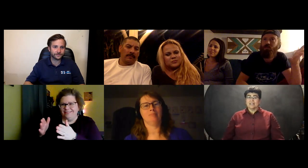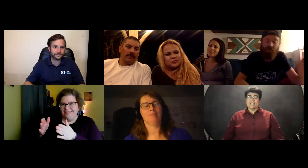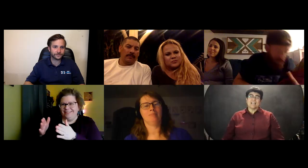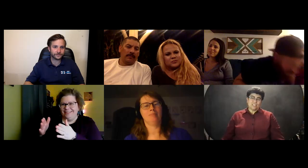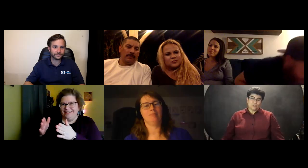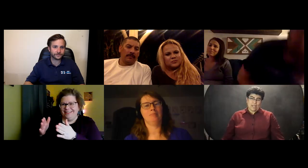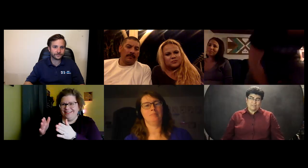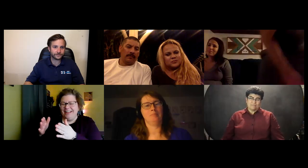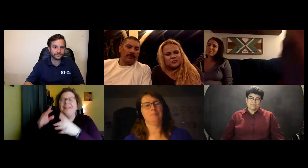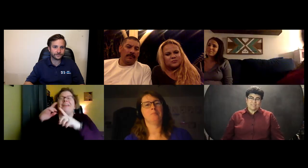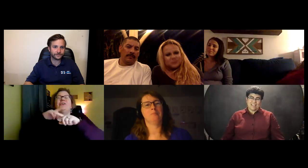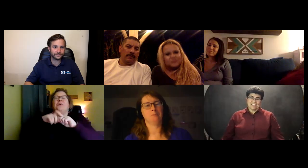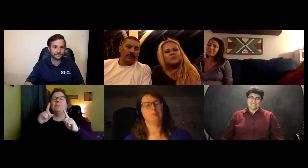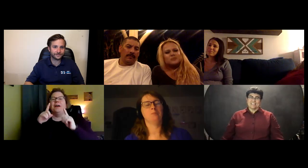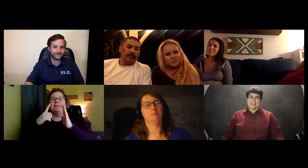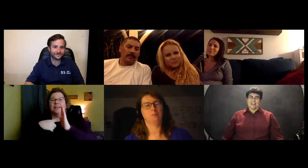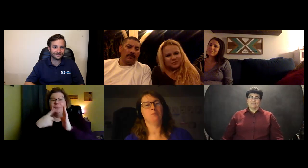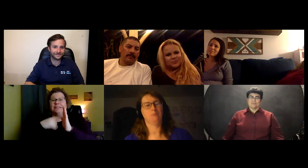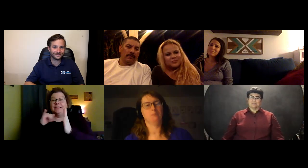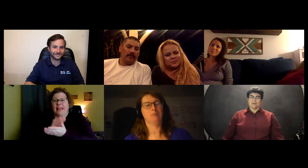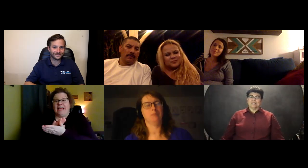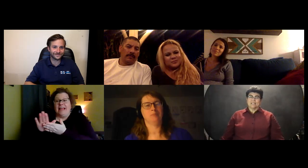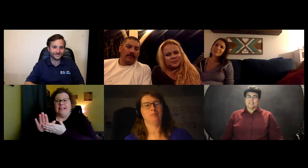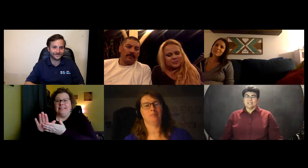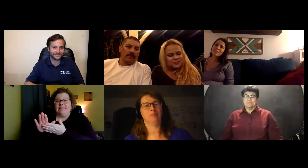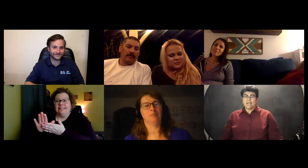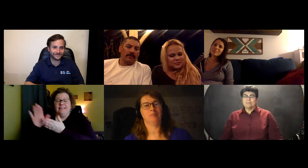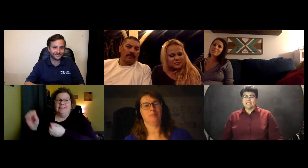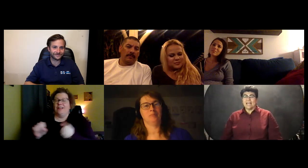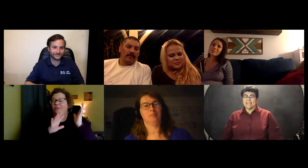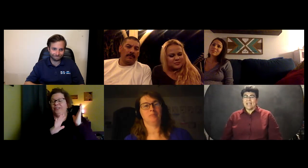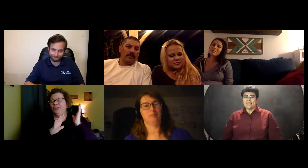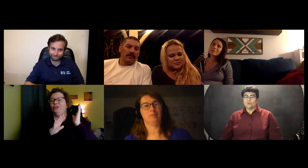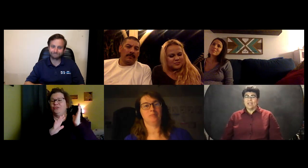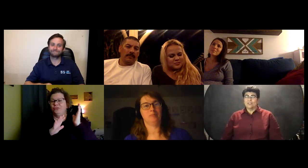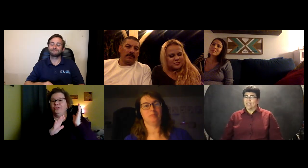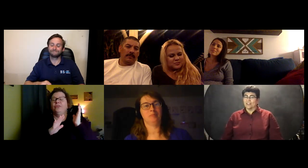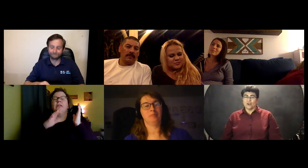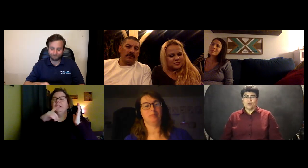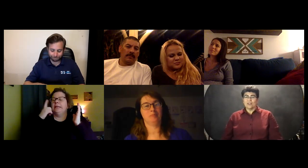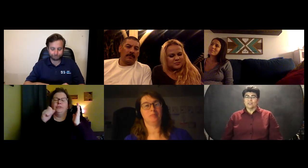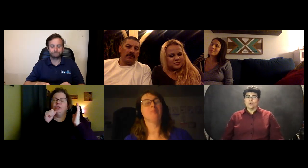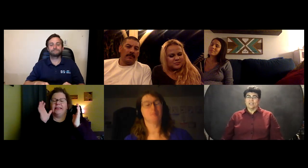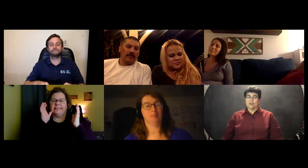in a nice way i guess but sometimes that nice way you got to throw